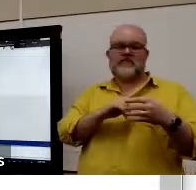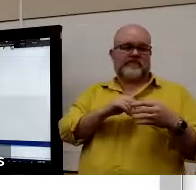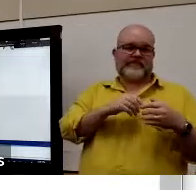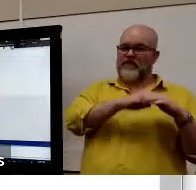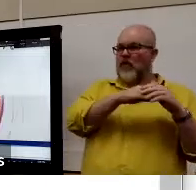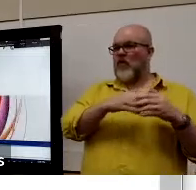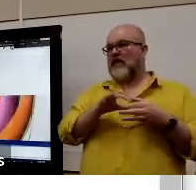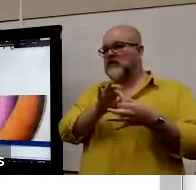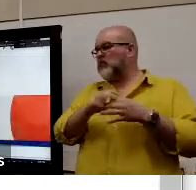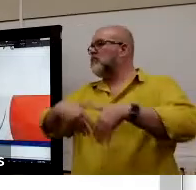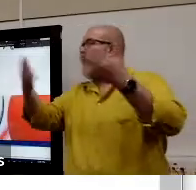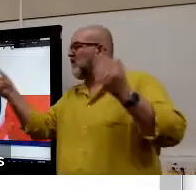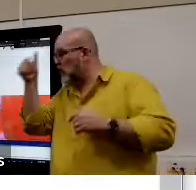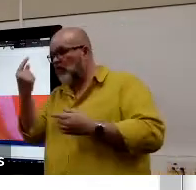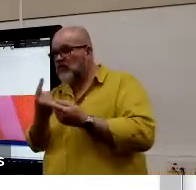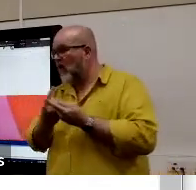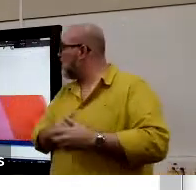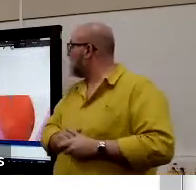like a full membership or associate membership.